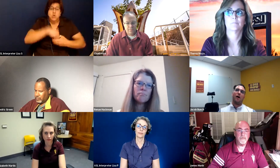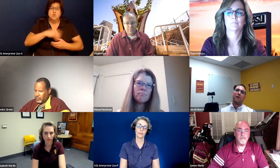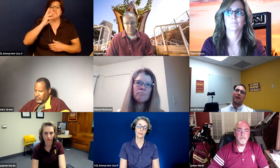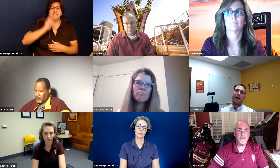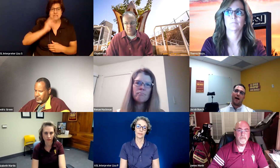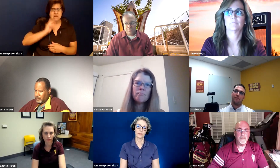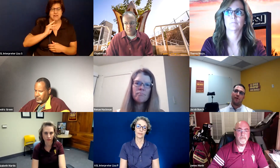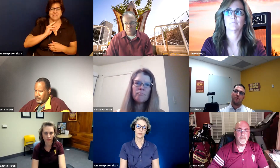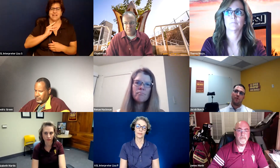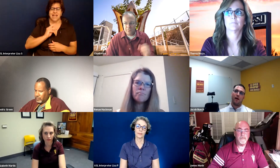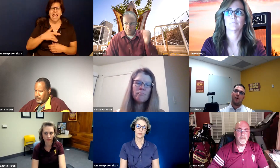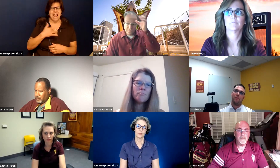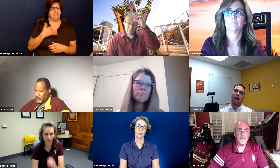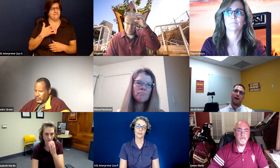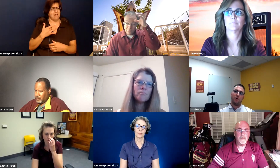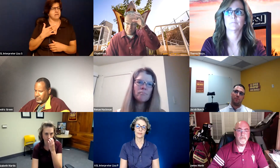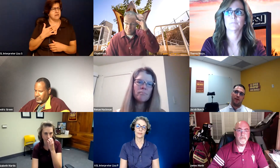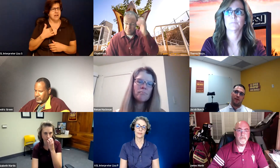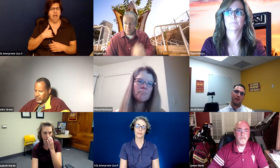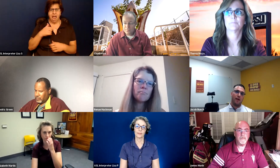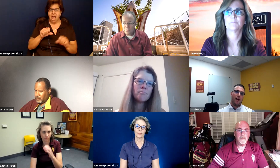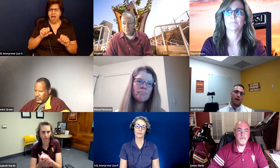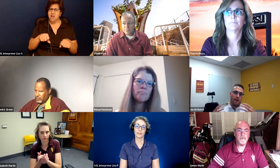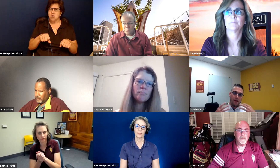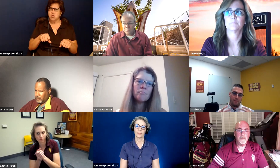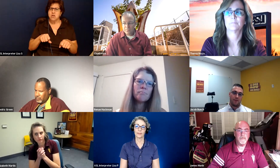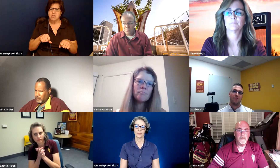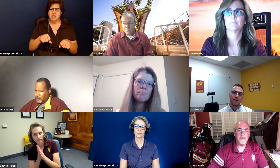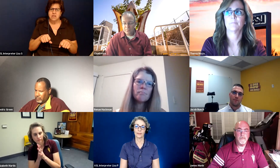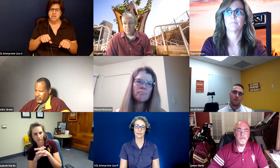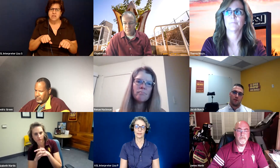And I felt that I could be a successful learner irrespective